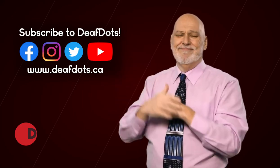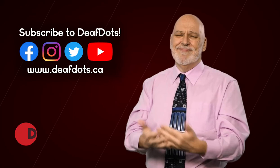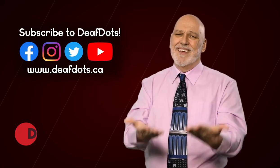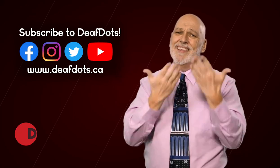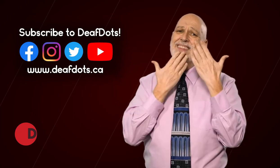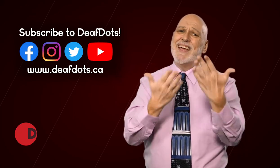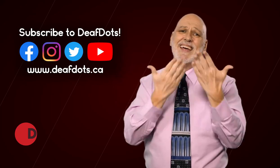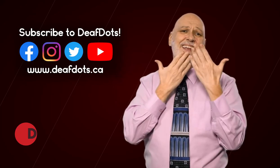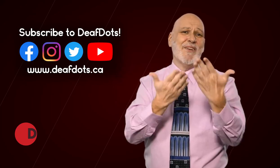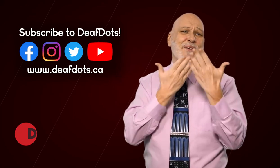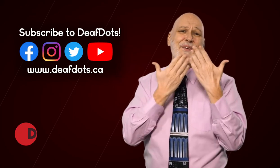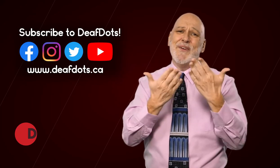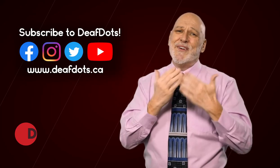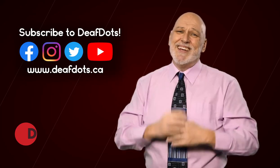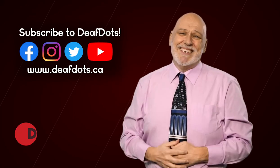Thank you!